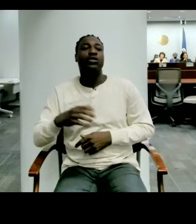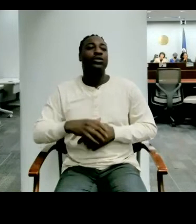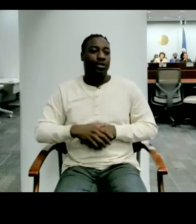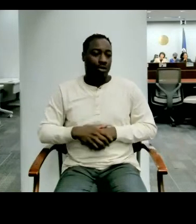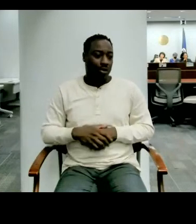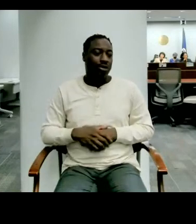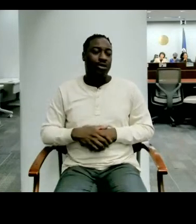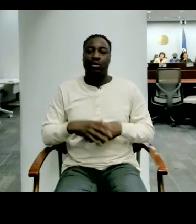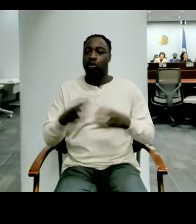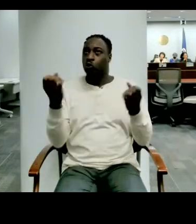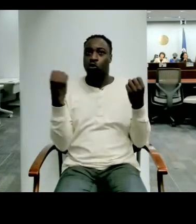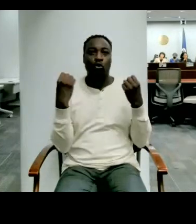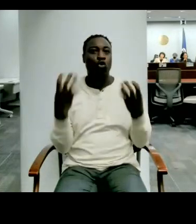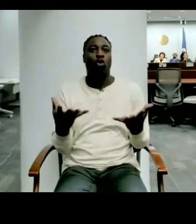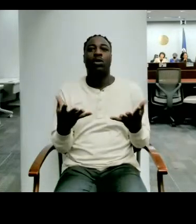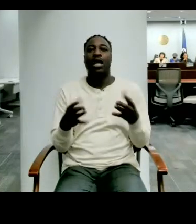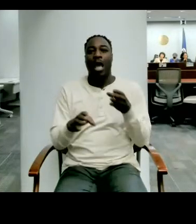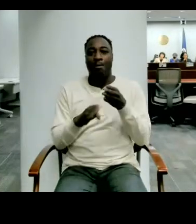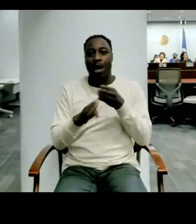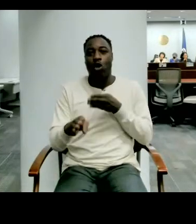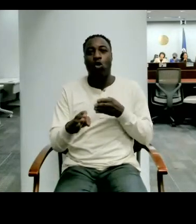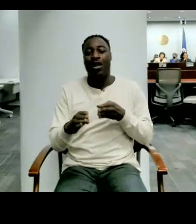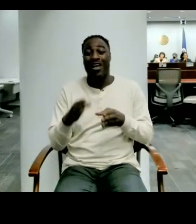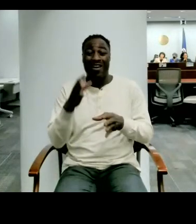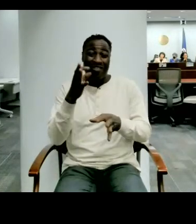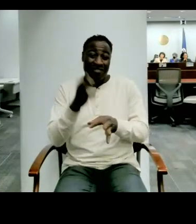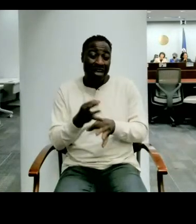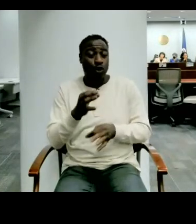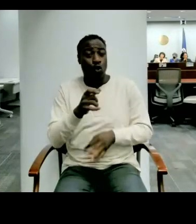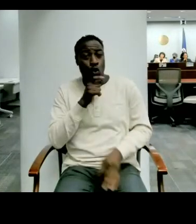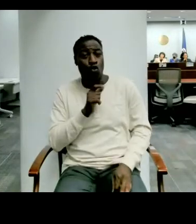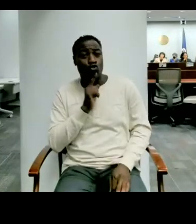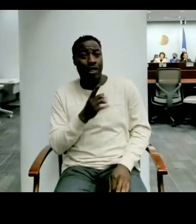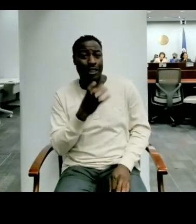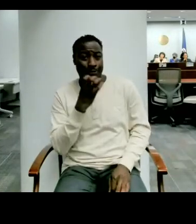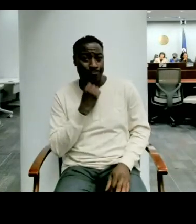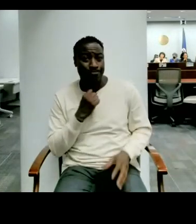are so many minority faiths who care deeply about um these issues. But just